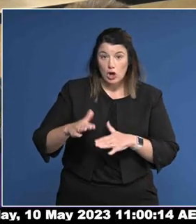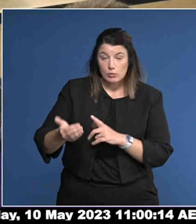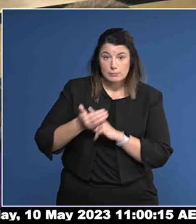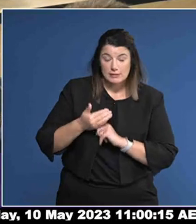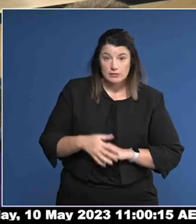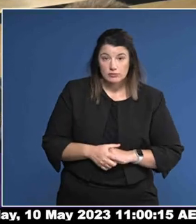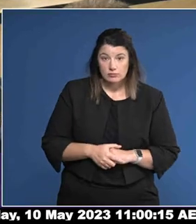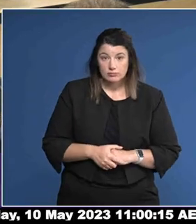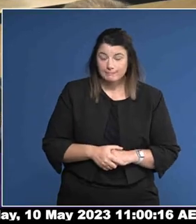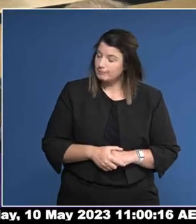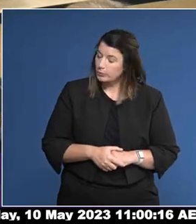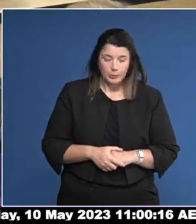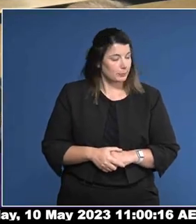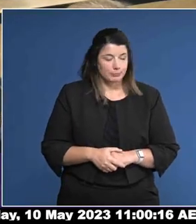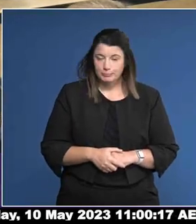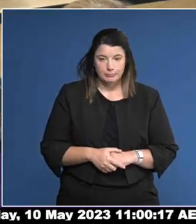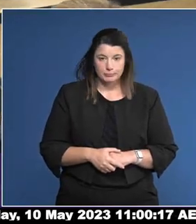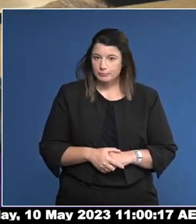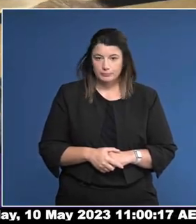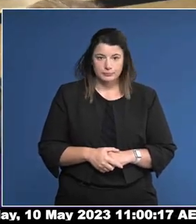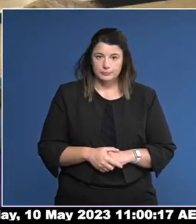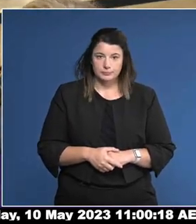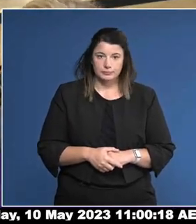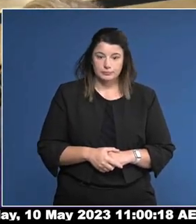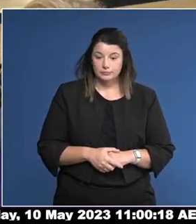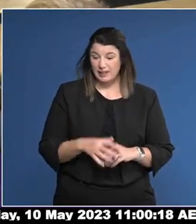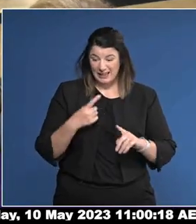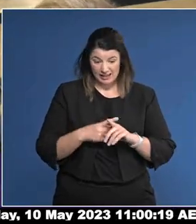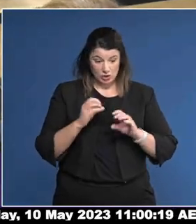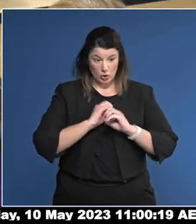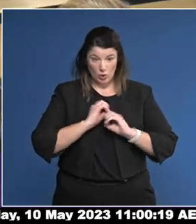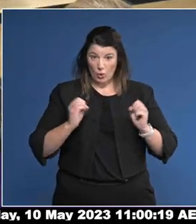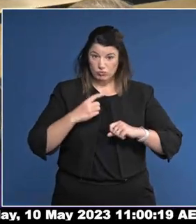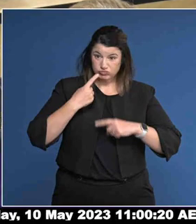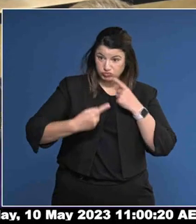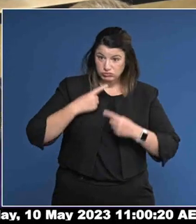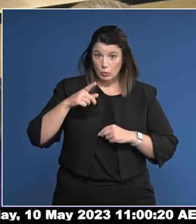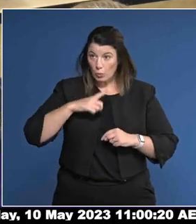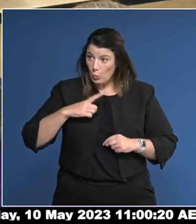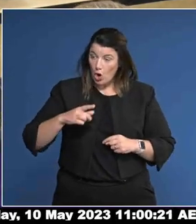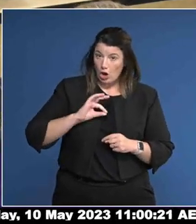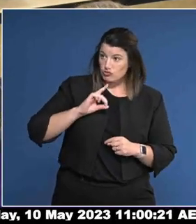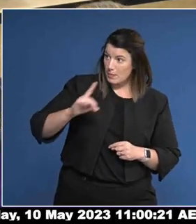No, there was no report. And there's absolutely no explanation that you can offer as to why a